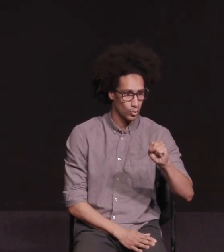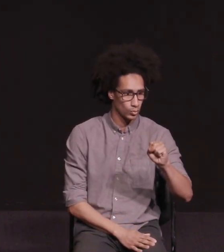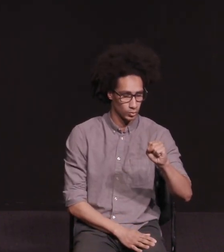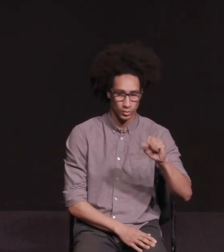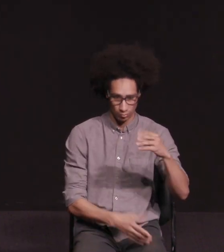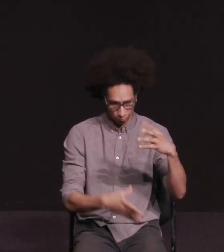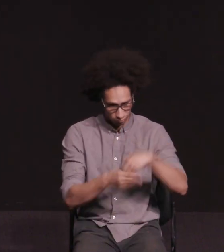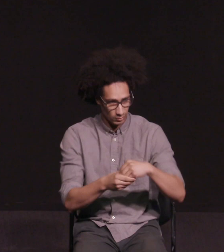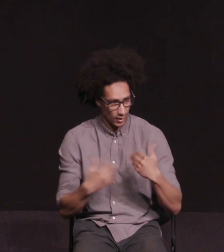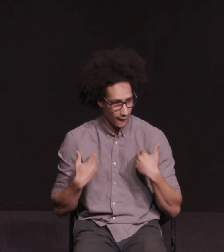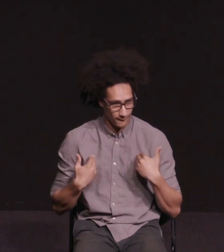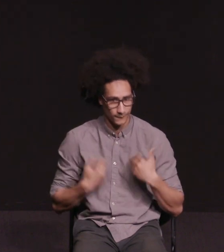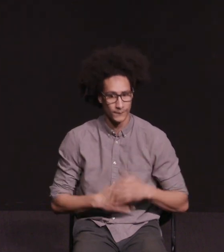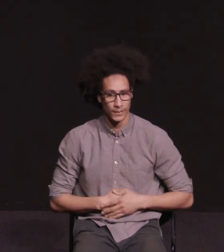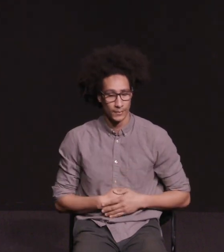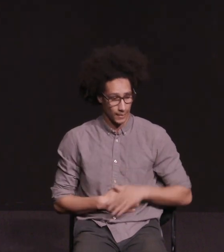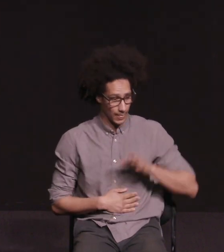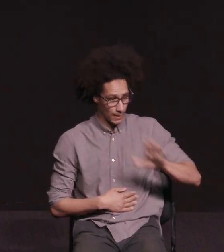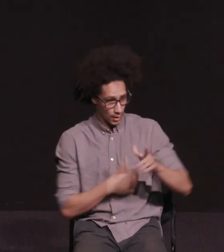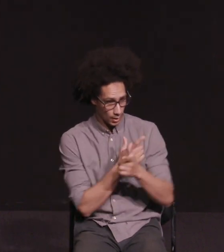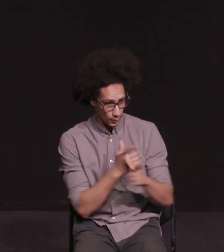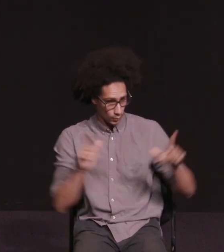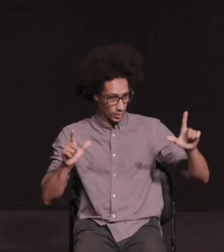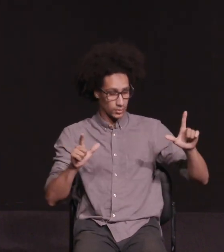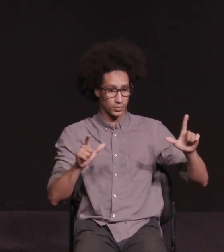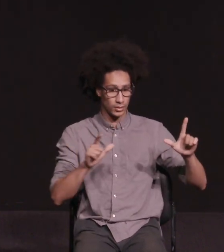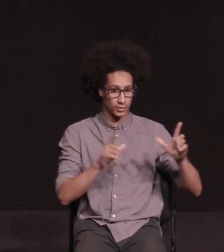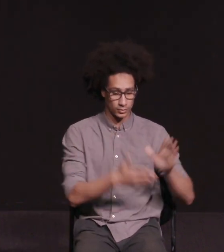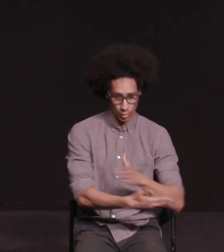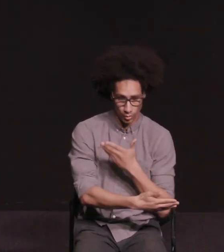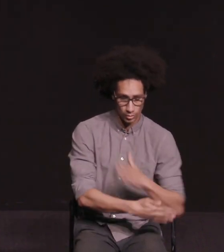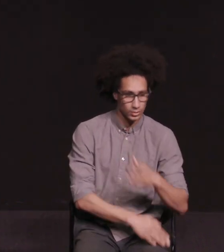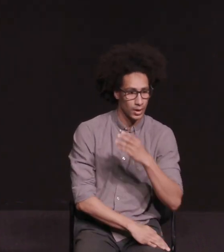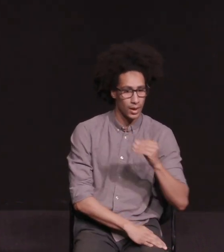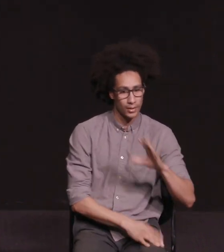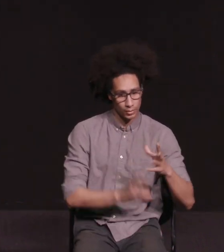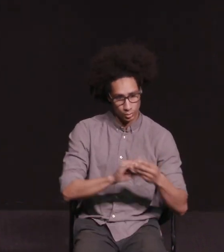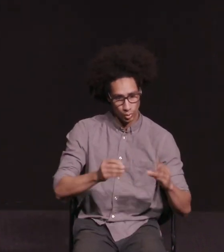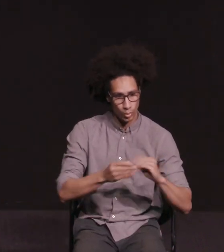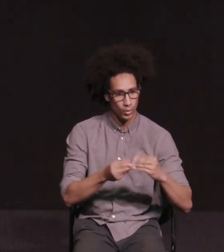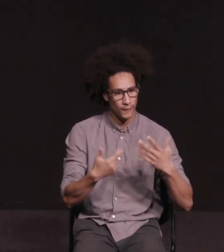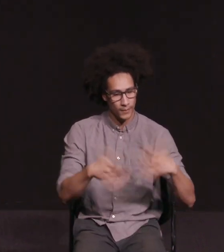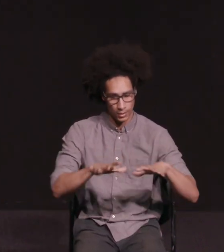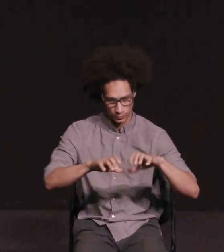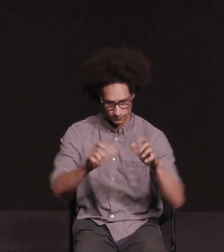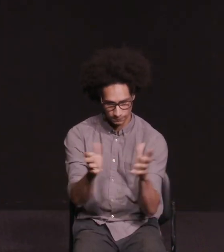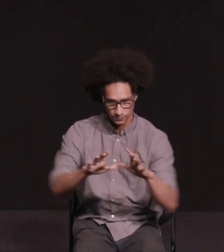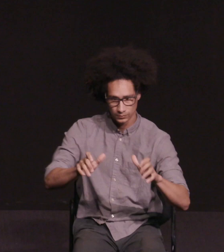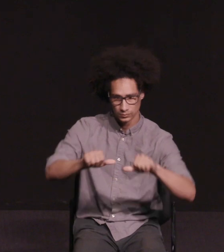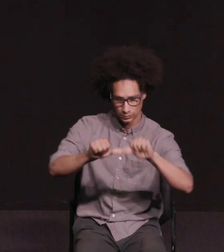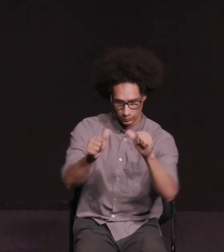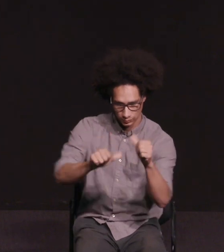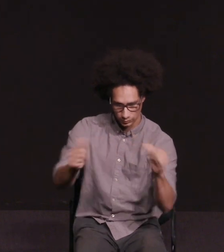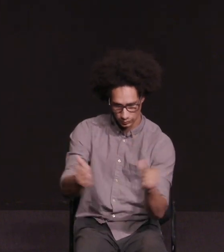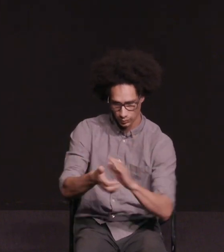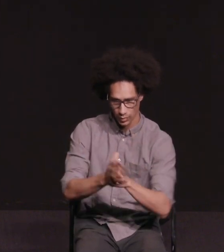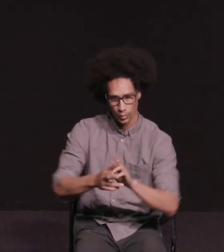Their liberation lullabies and folktales cast the mold for future generations of freedom fighters.